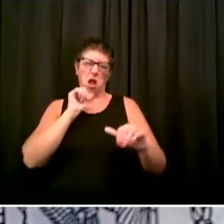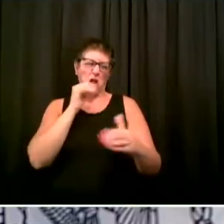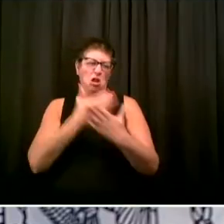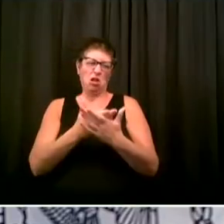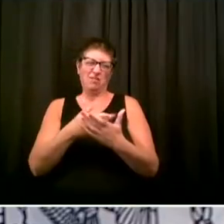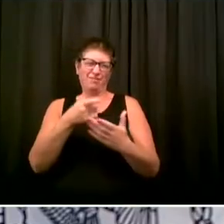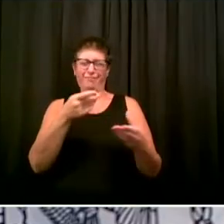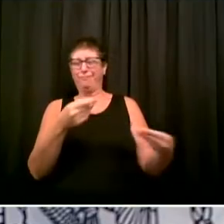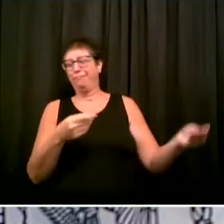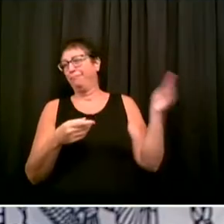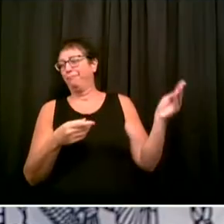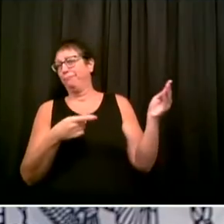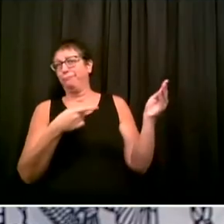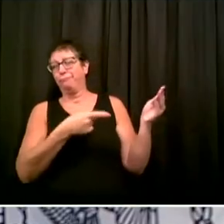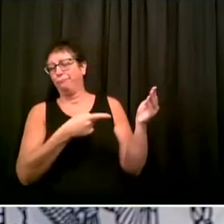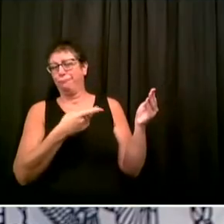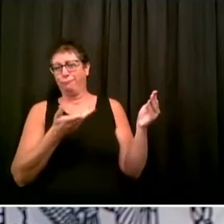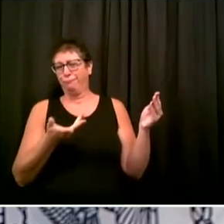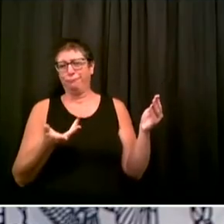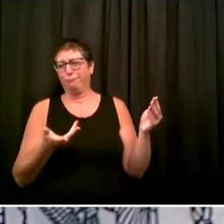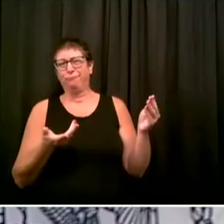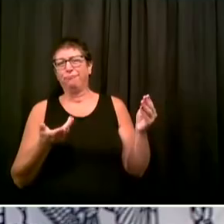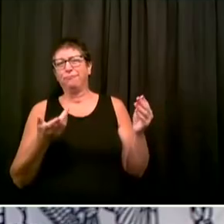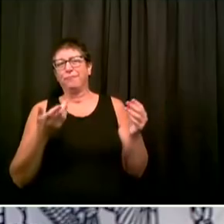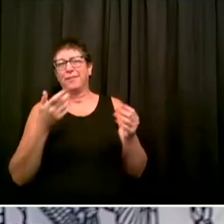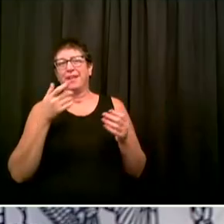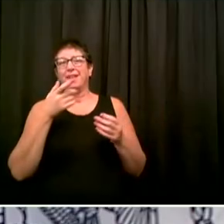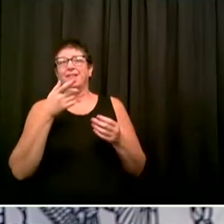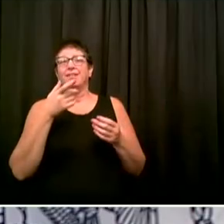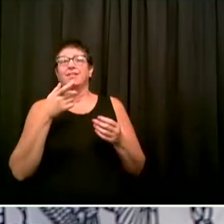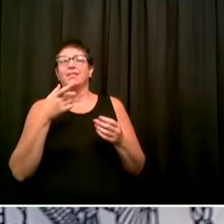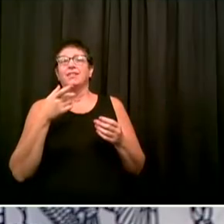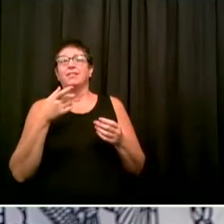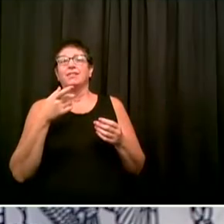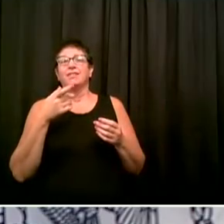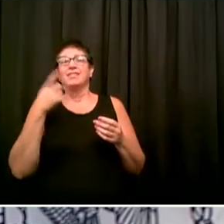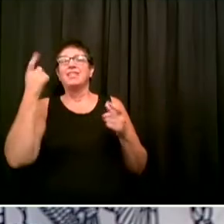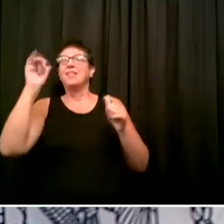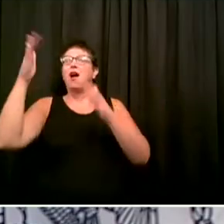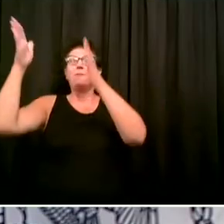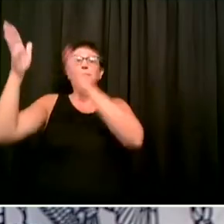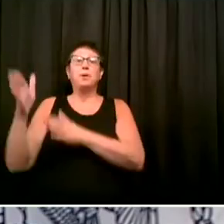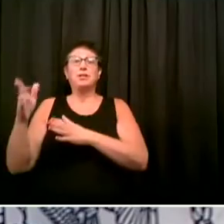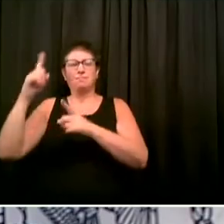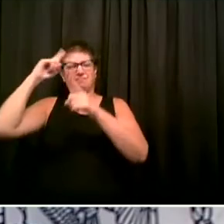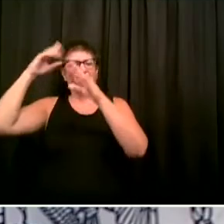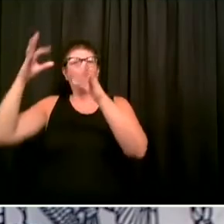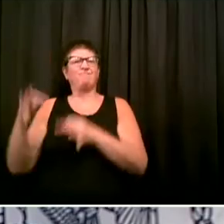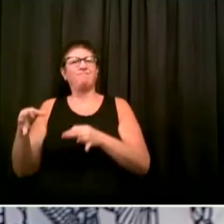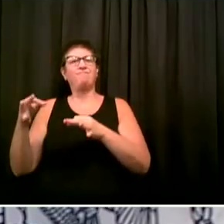HE DOES NOT WANT TO BE A PART OF IT. A LOT OF PEOPLE WERE TROUBLED BY IT. ONE PERSON DECIDED TO WEAR IN